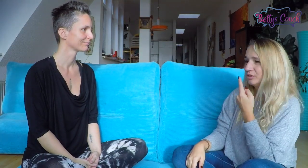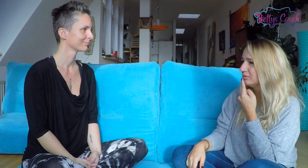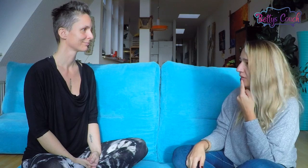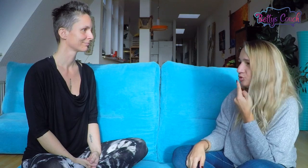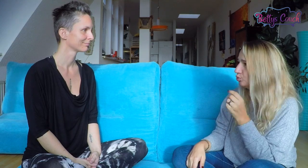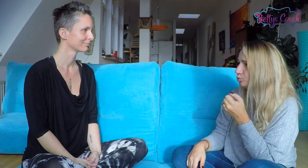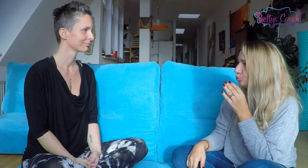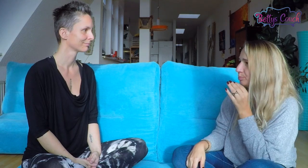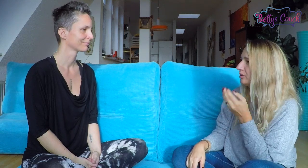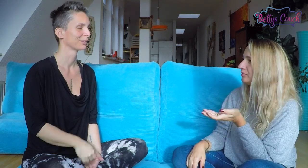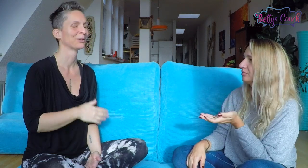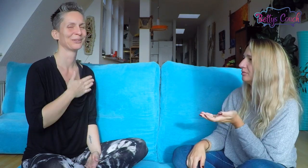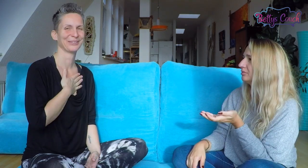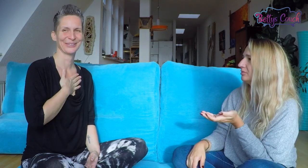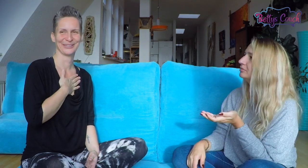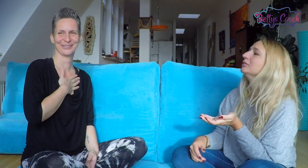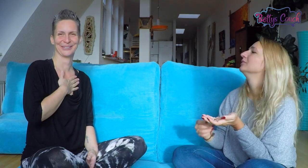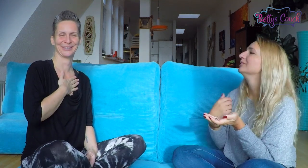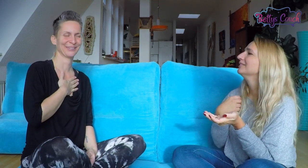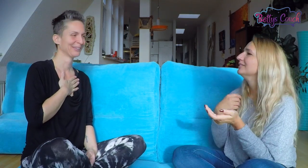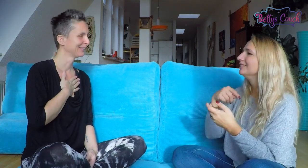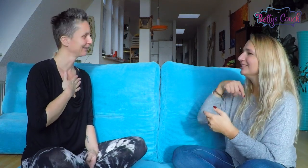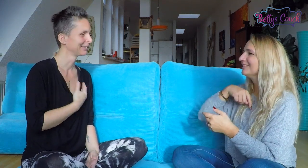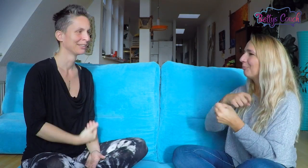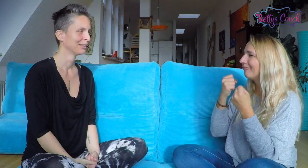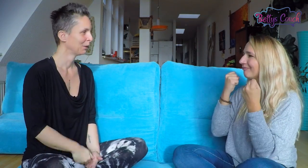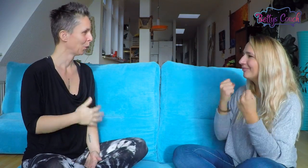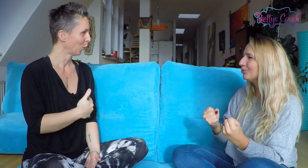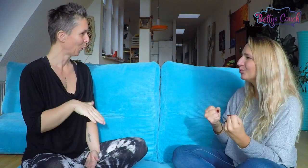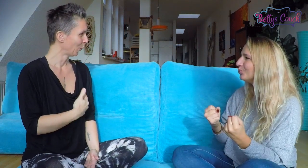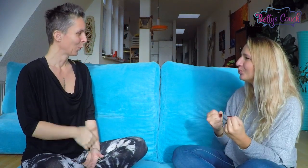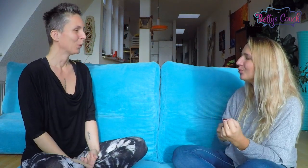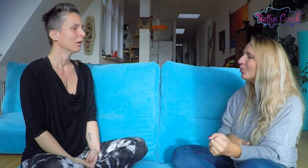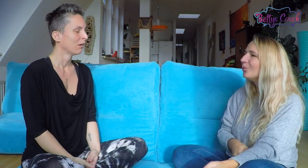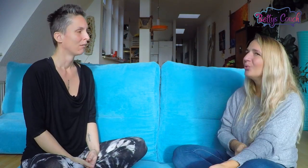"Can't you speak?" That made me so angry.